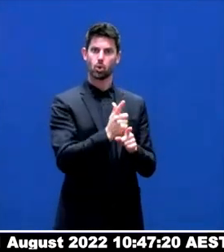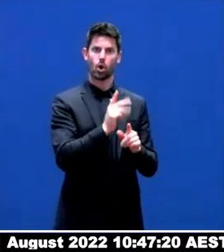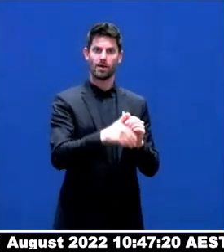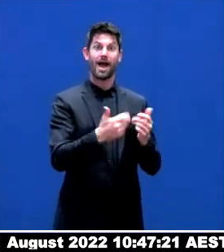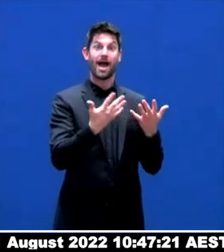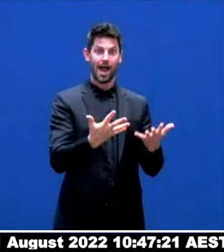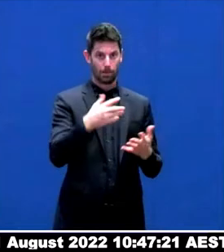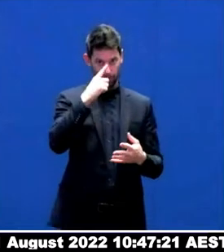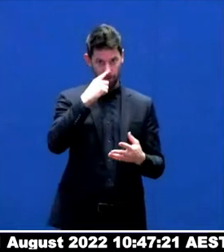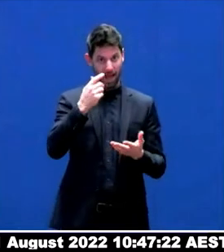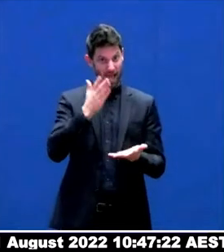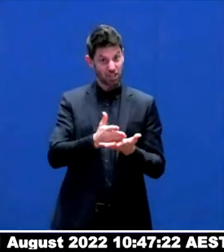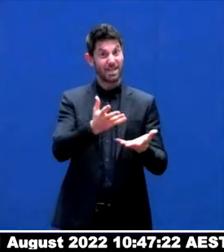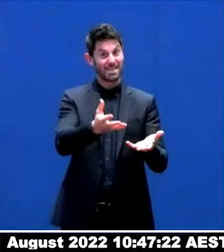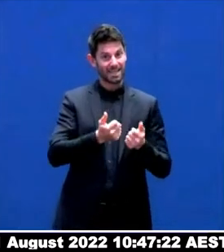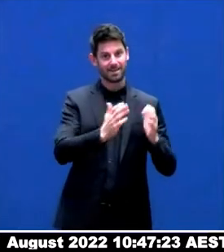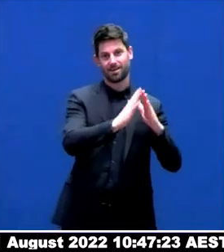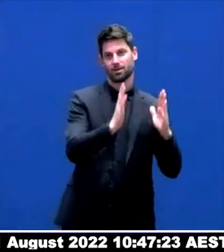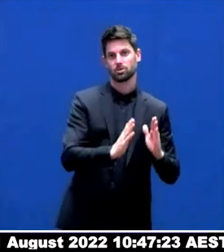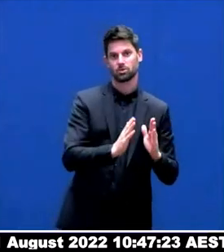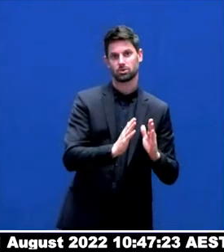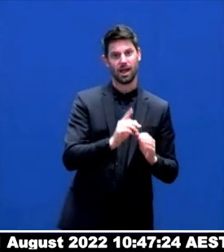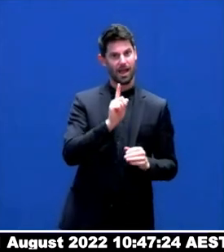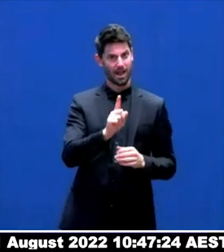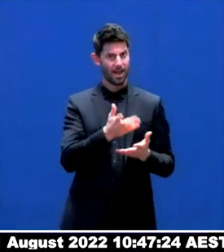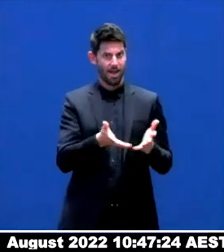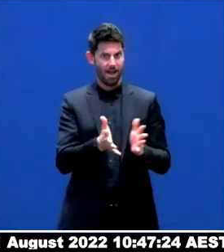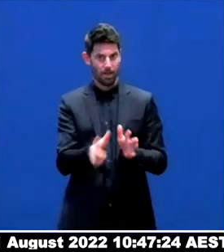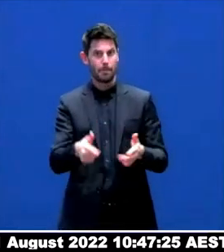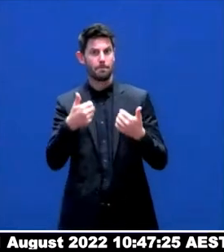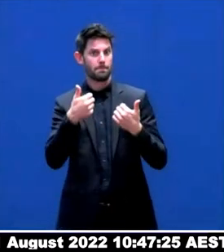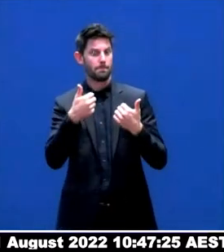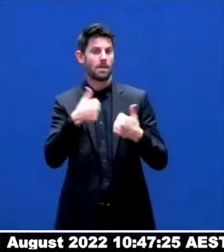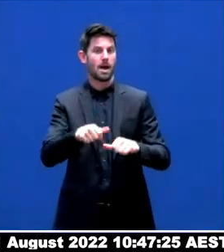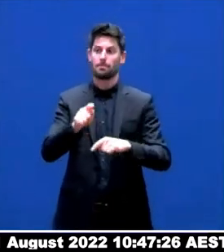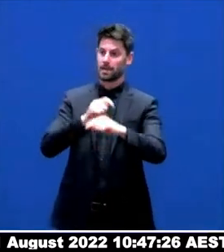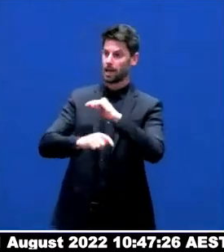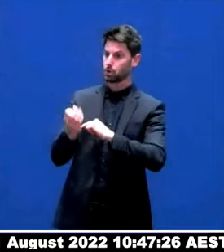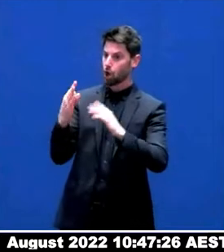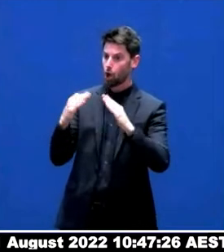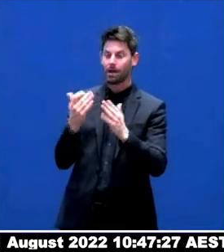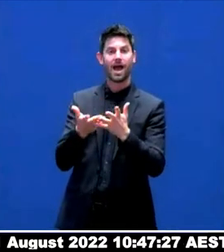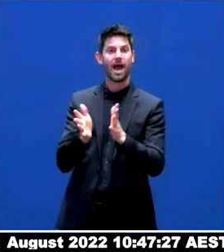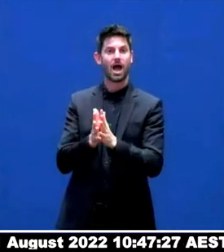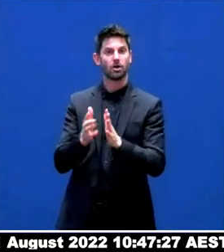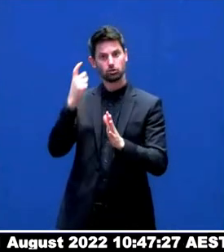housing and the situation of people's pathways into homelessness and the pathways out of homelessness. Do you agree with that?